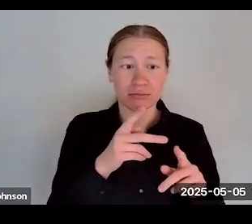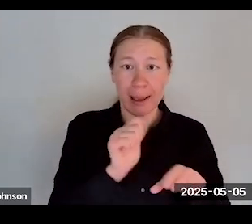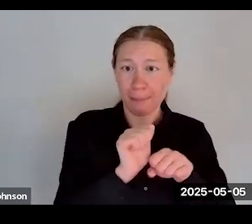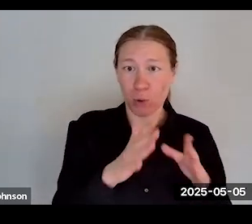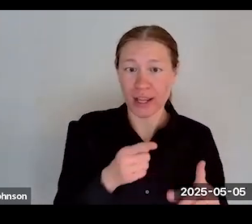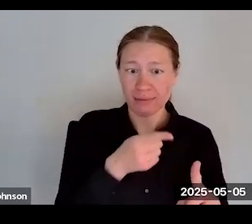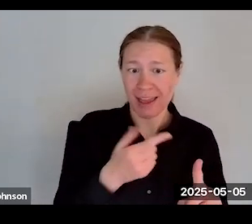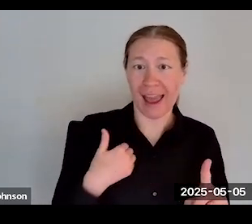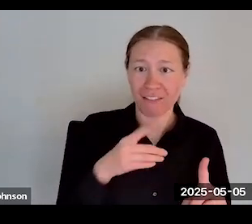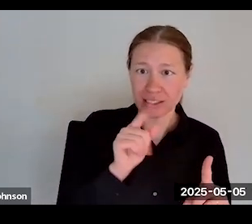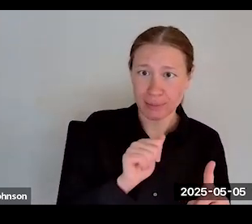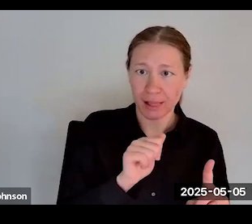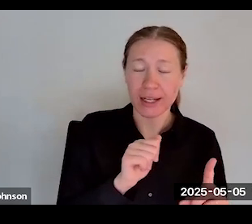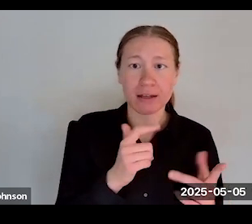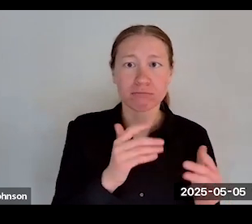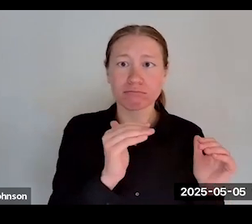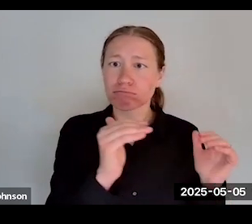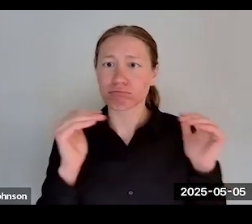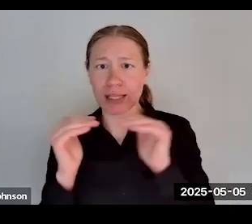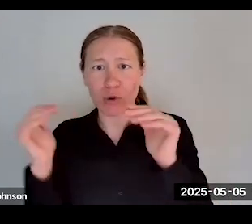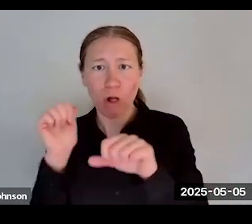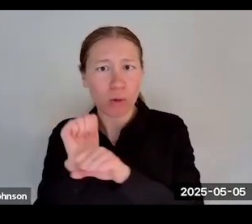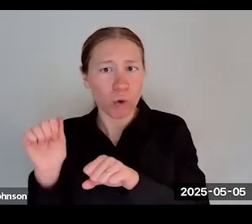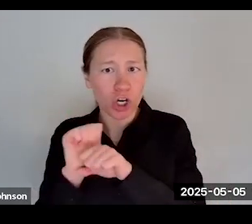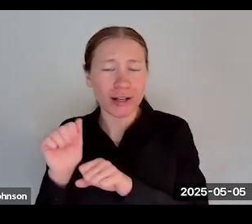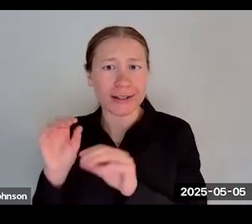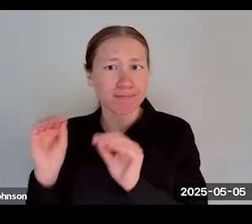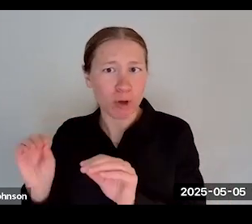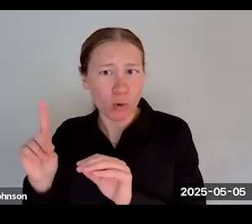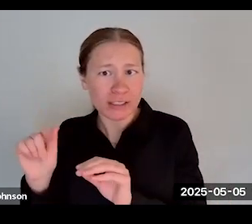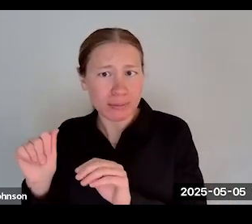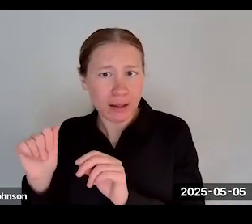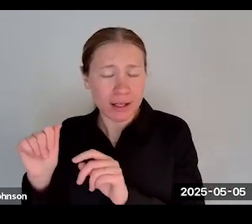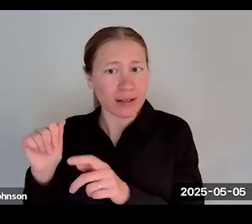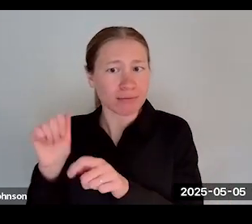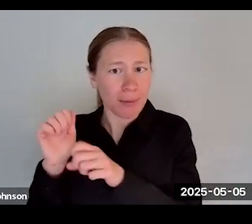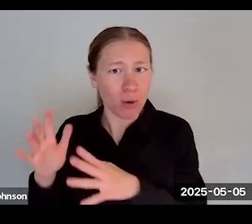Yes, any employee with a disability still has to meet the same production and performance standards